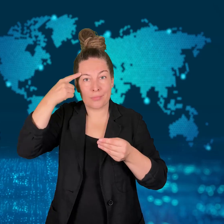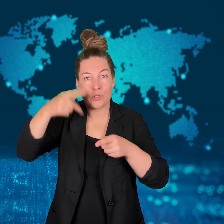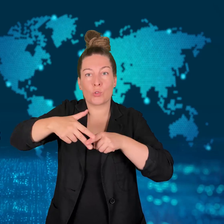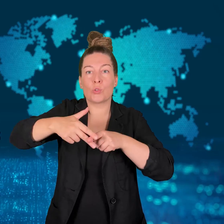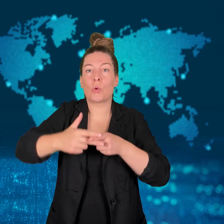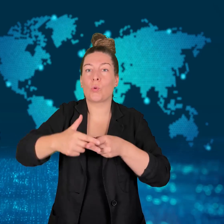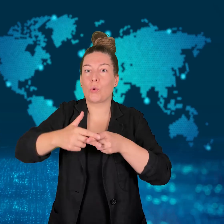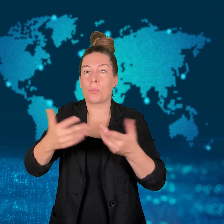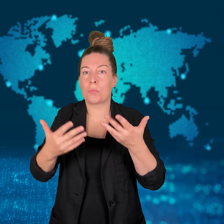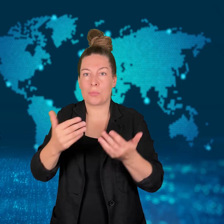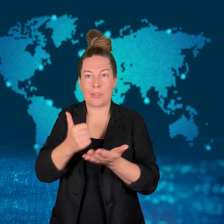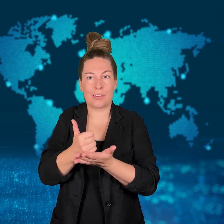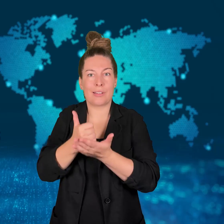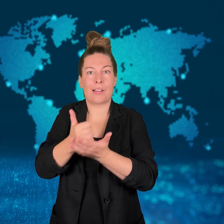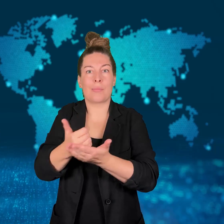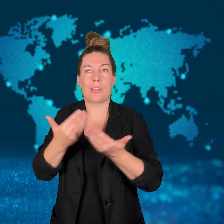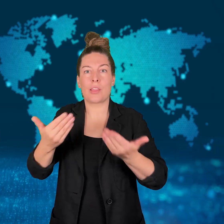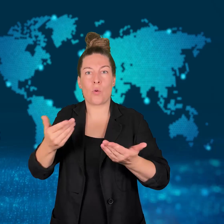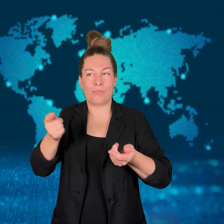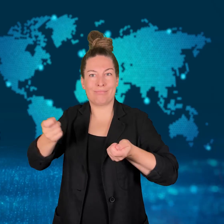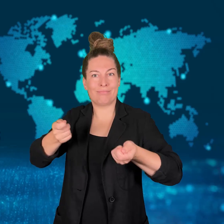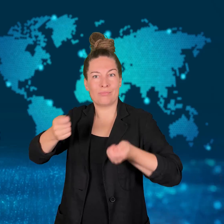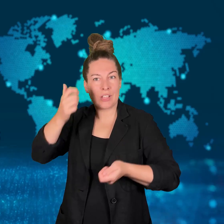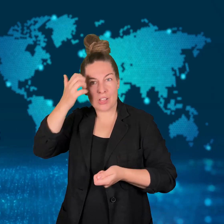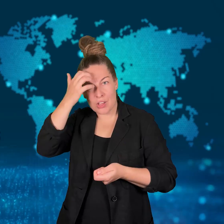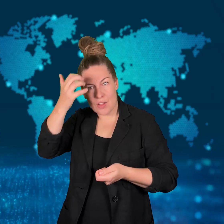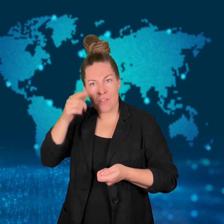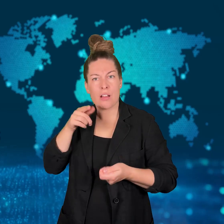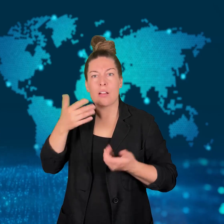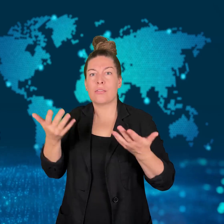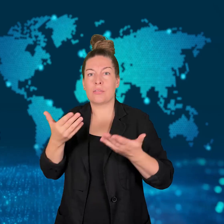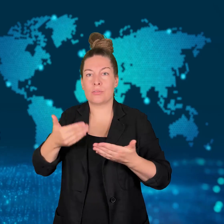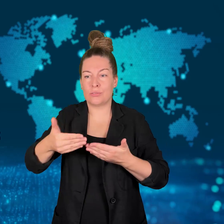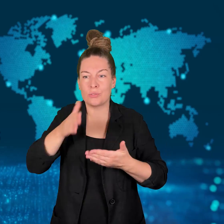at the country's border when they attempt entry.